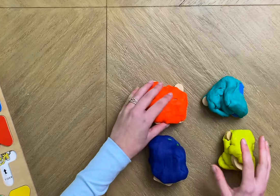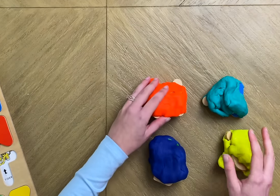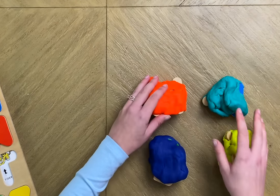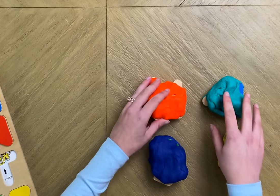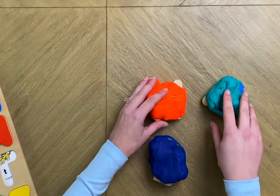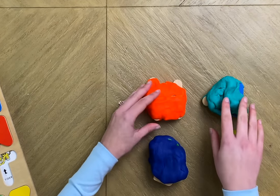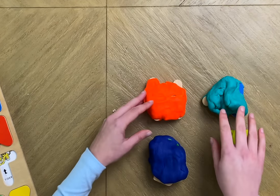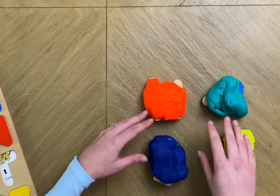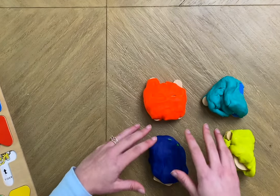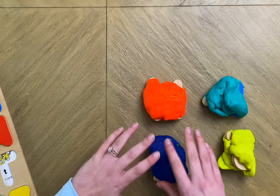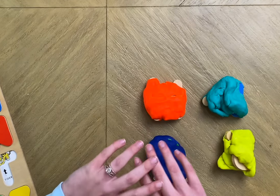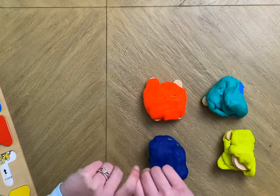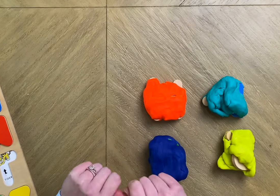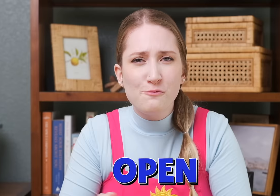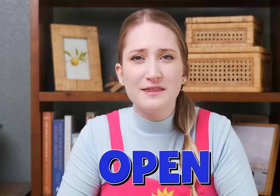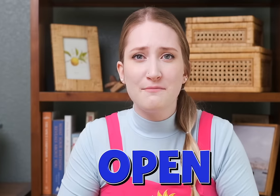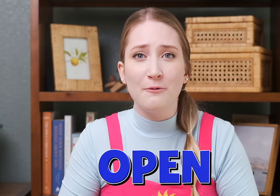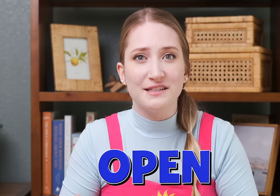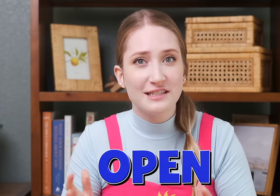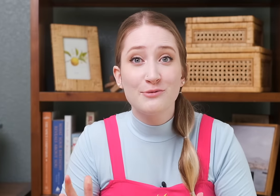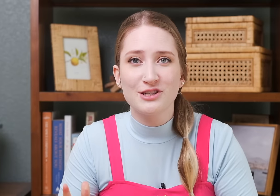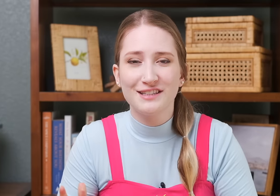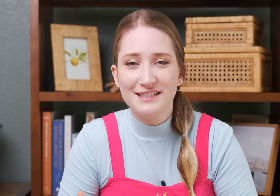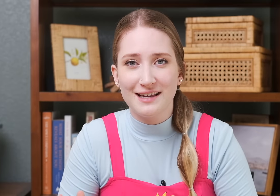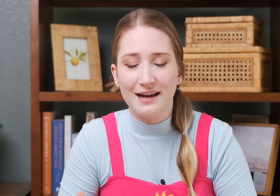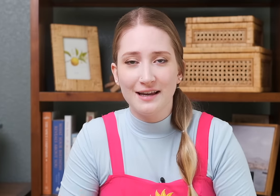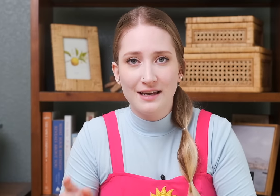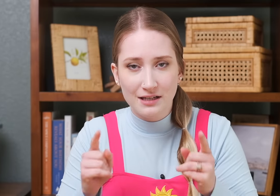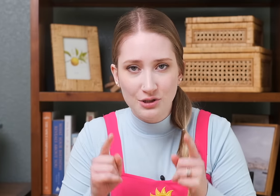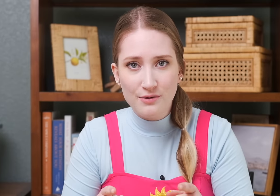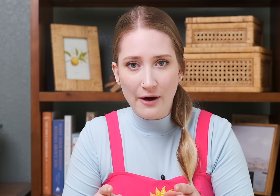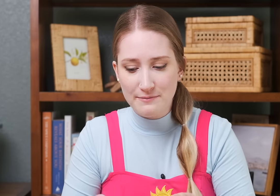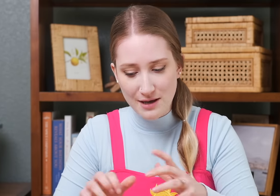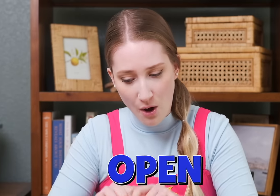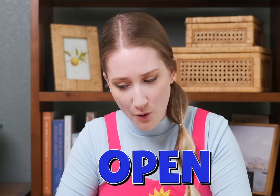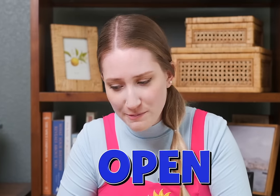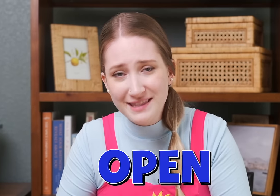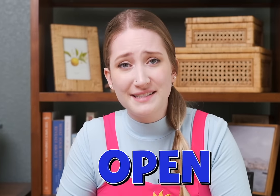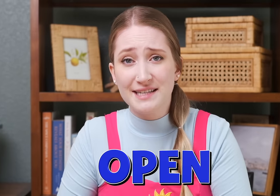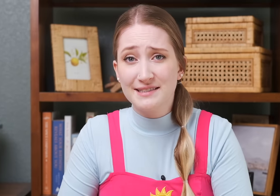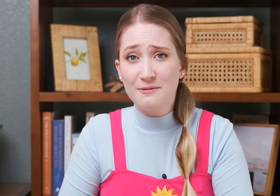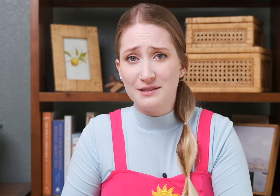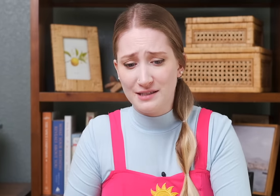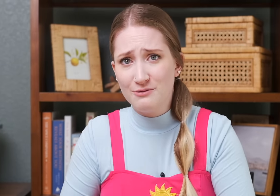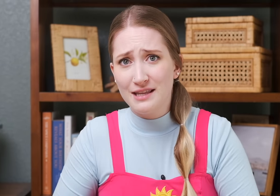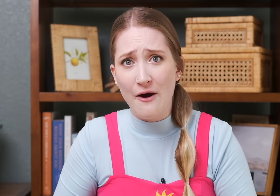And I think she wants us to try and open them up and see what's on the inside. Can you help me open these things up to see what they are?